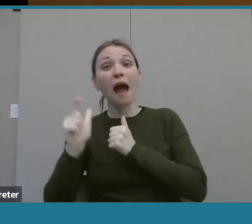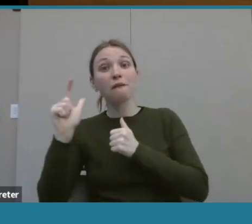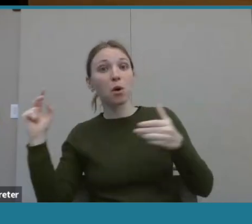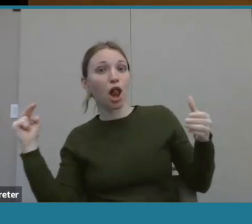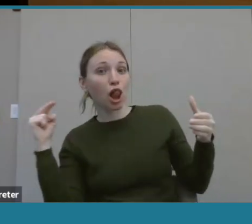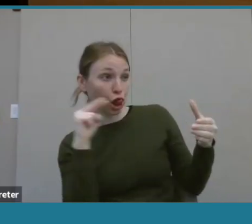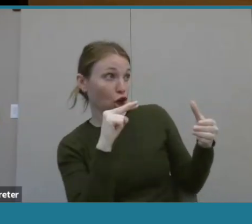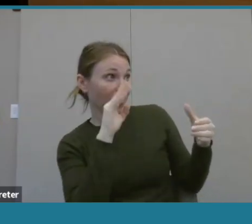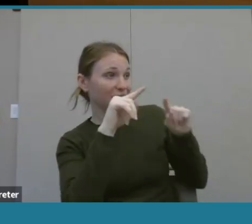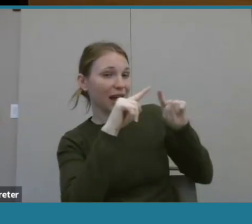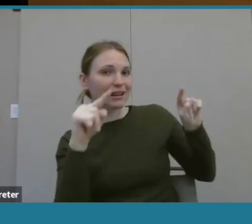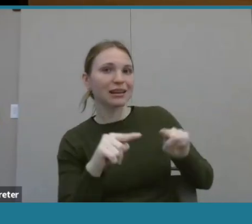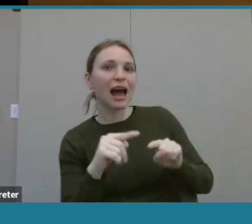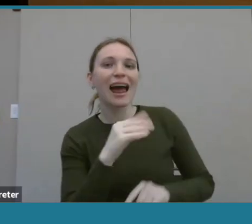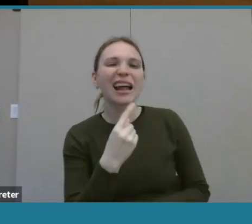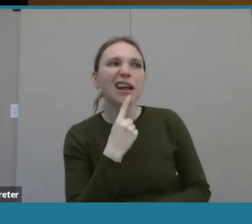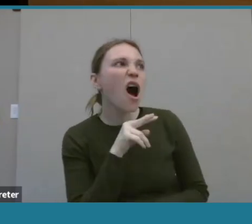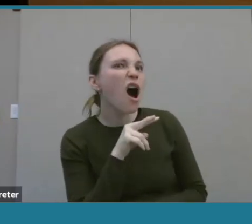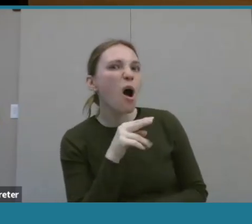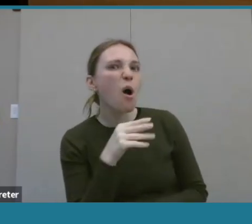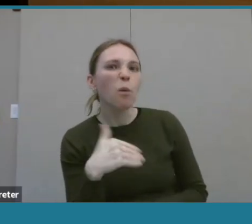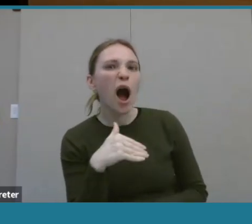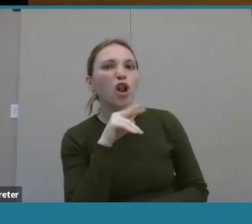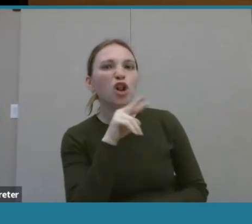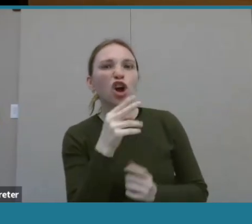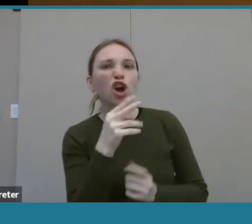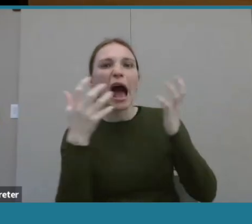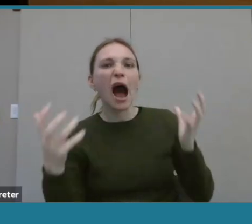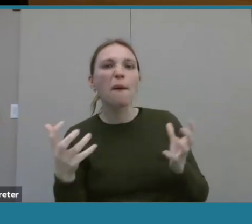and were like, oh, look at all the plastic that wild seals ingest every day.